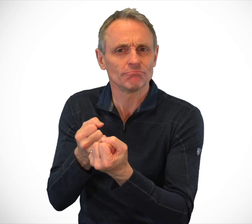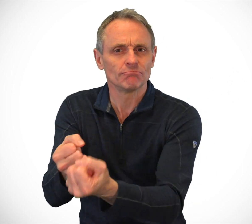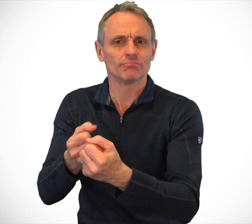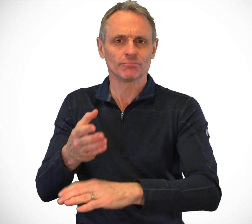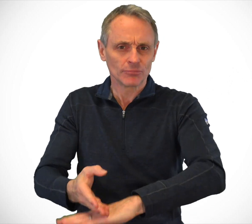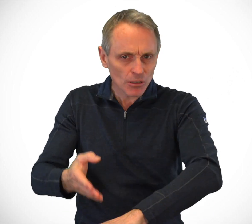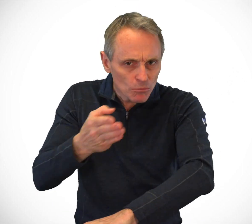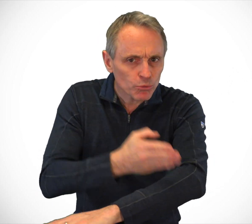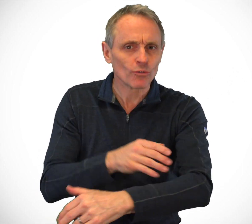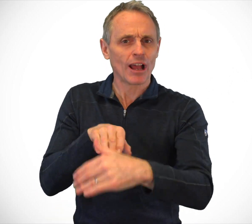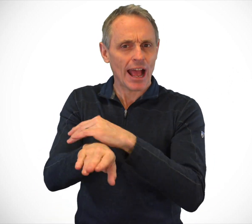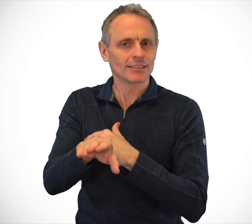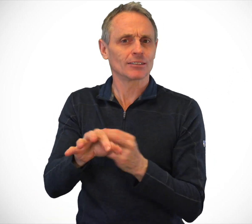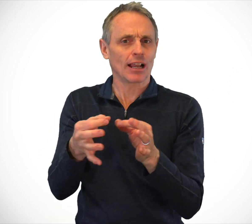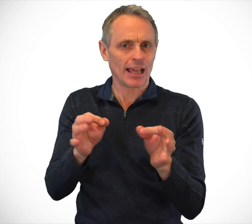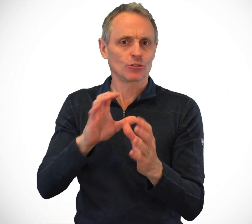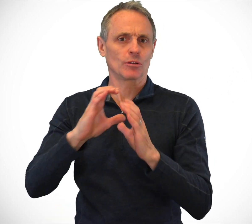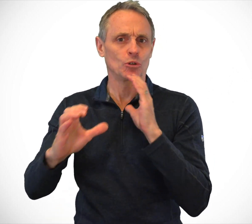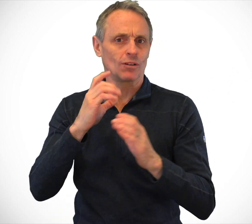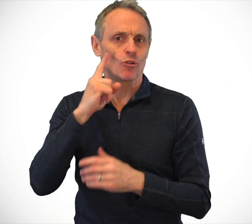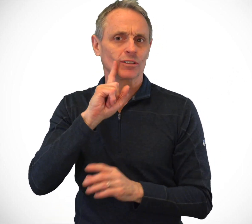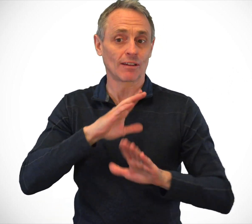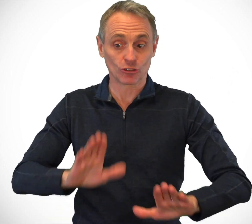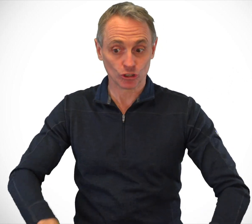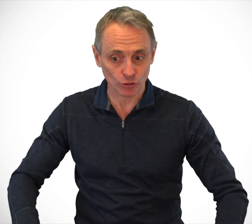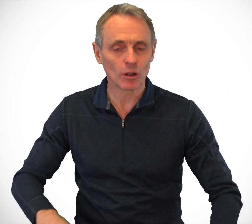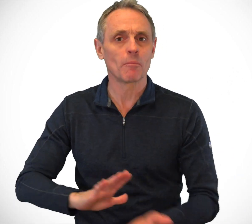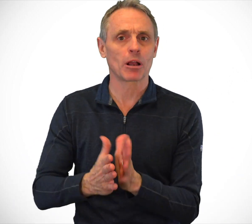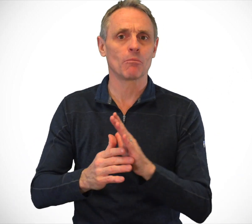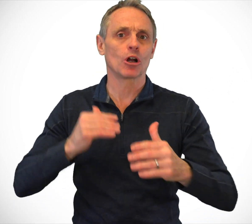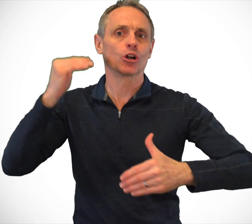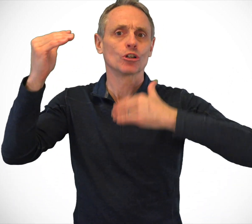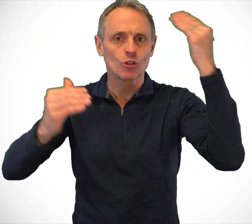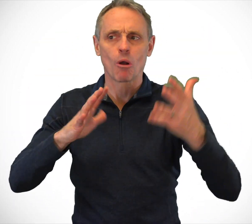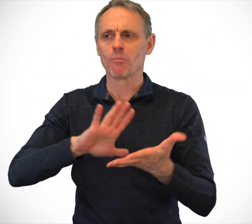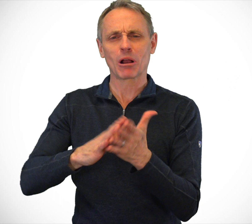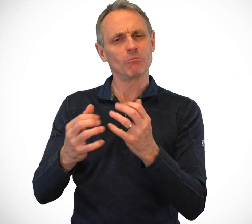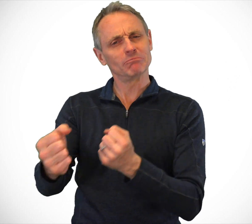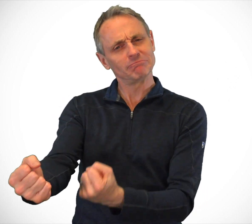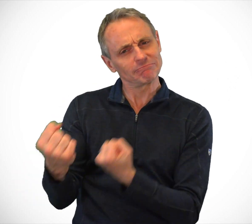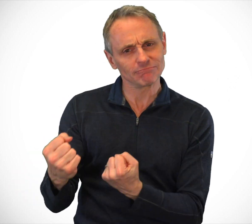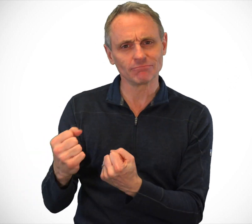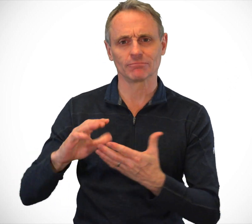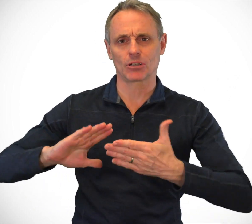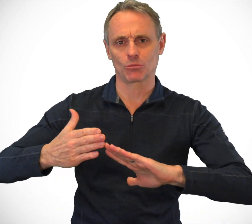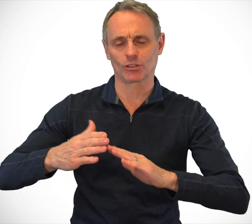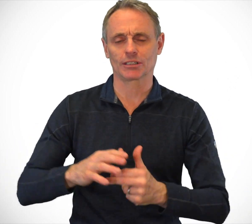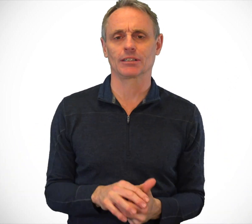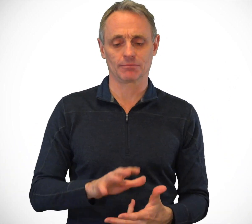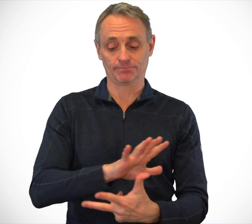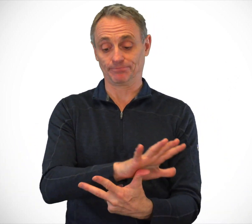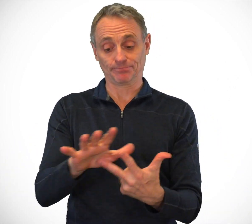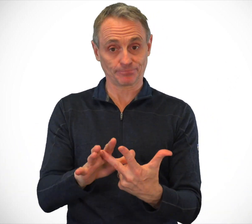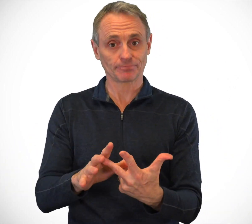access to language and communications for children so they can become adults who produce very strong deaf communities.